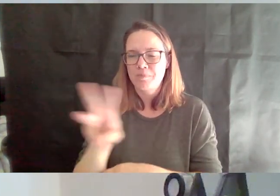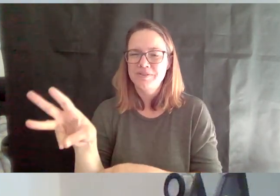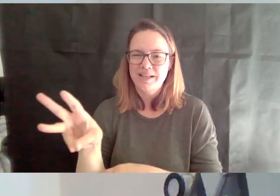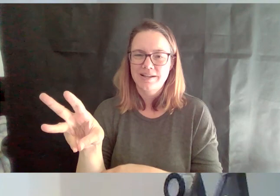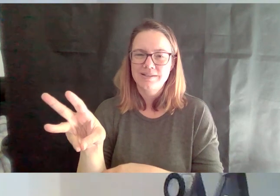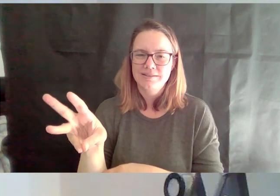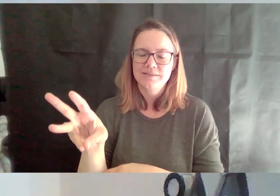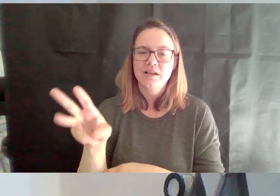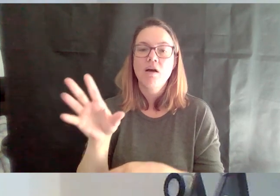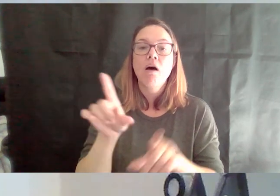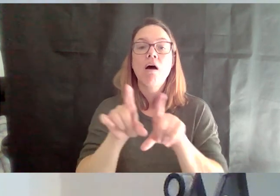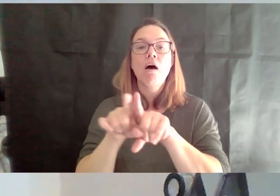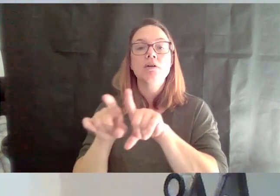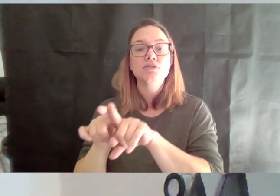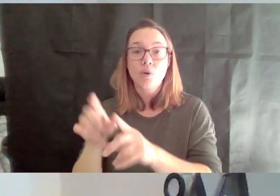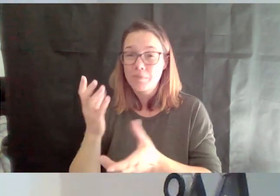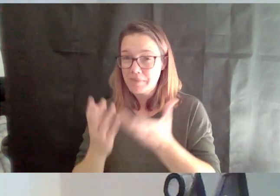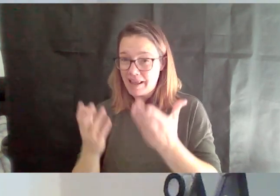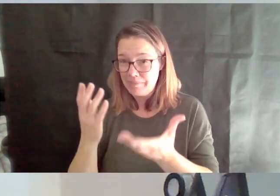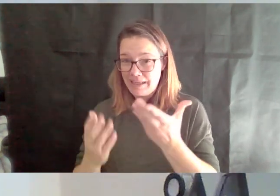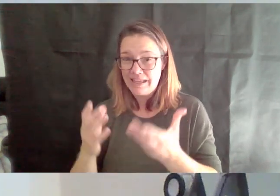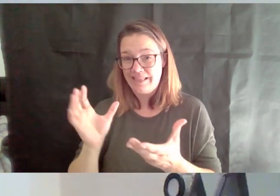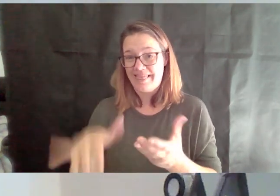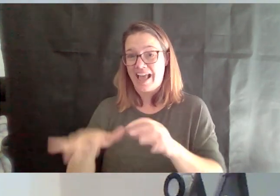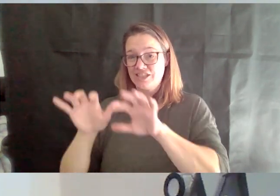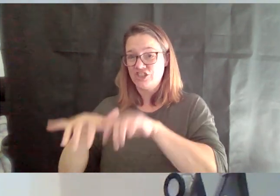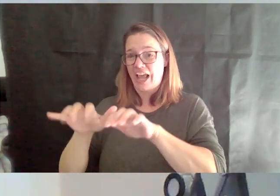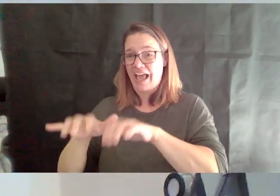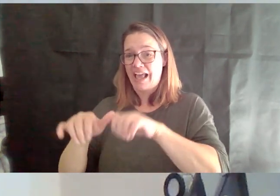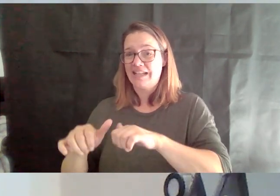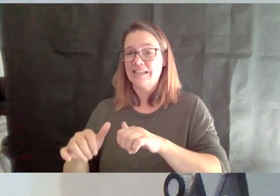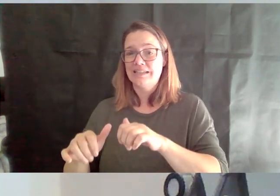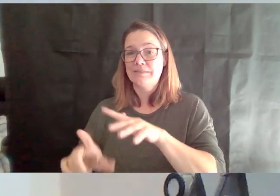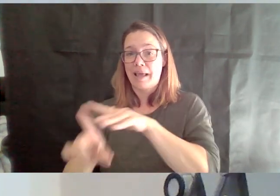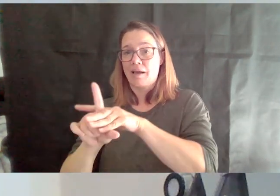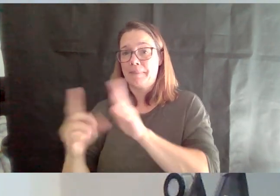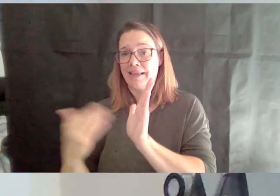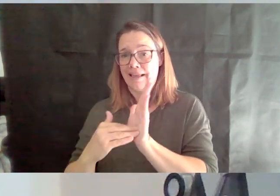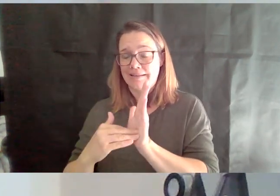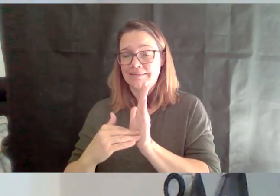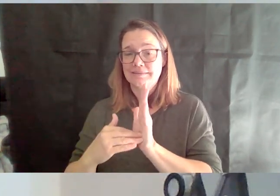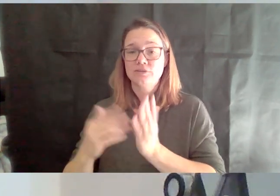And I'm also being told that maybe the Q&A chat is back up. And so it might be possible for folks